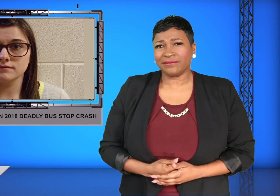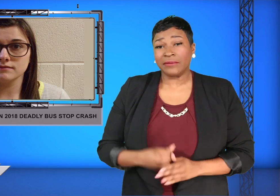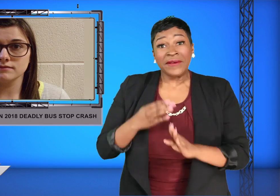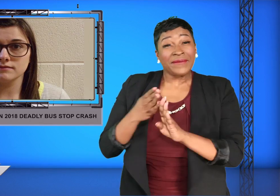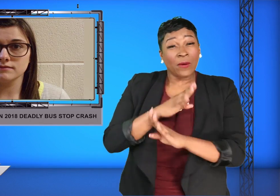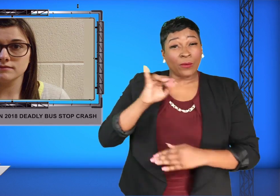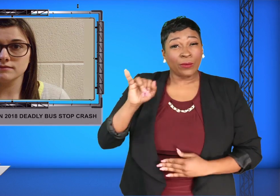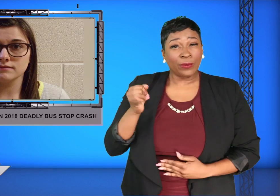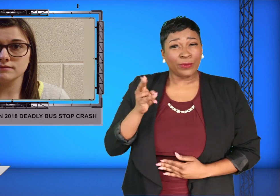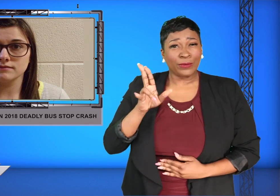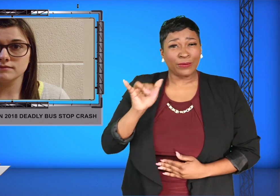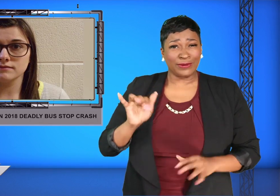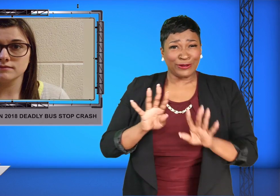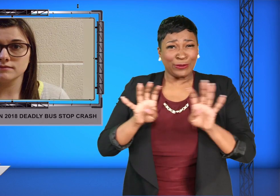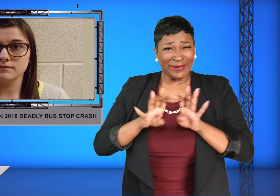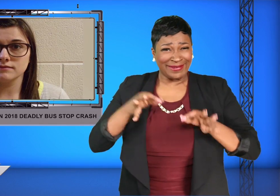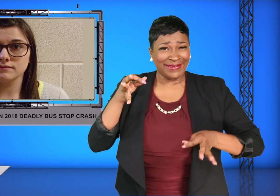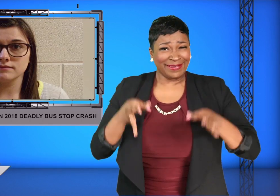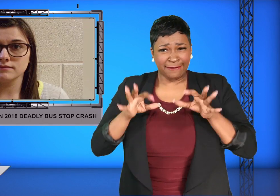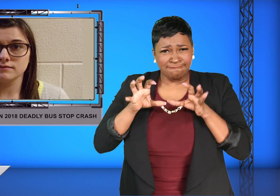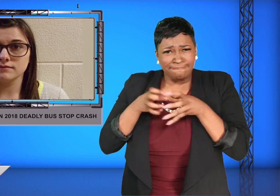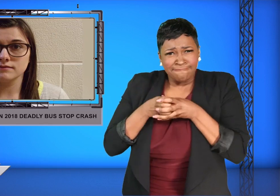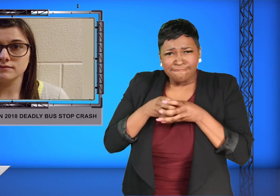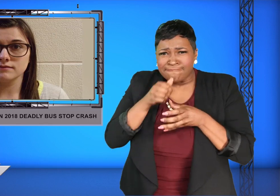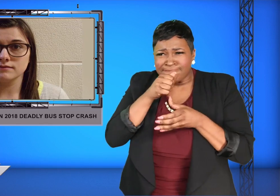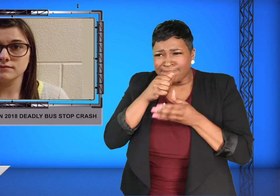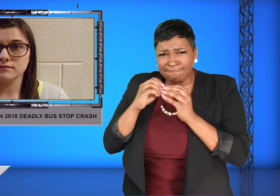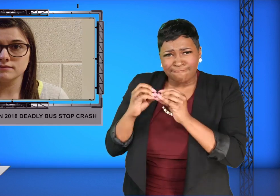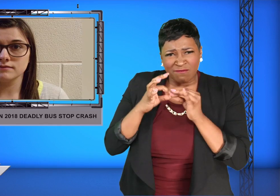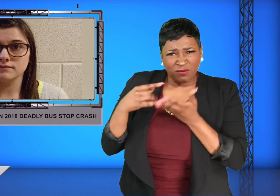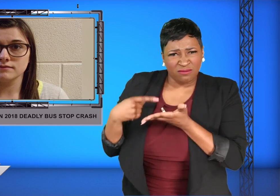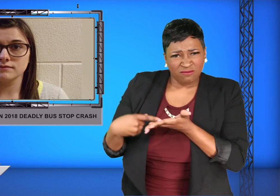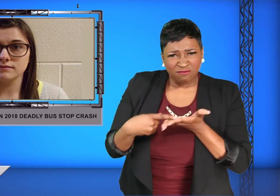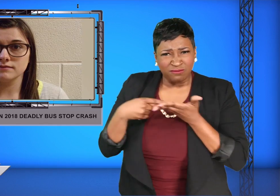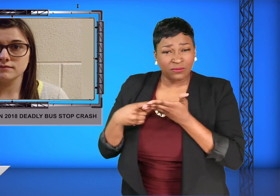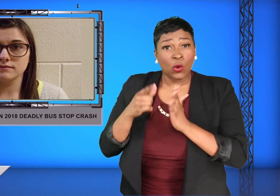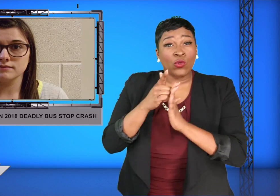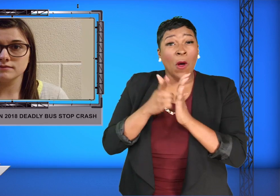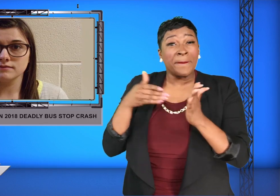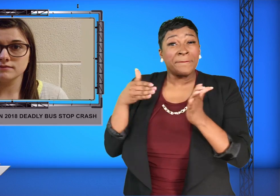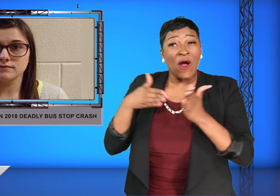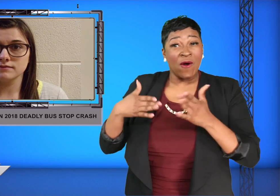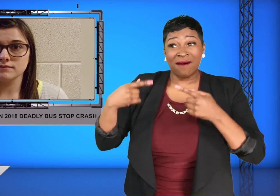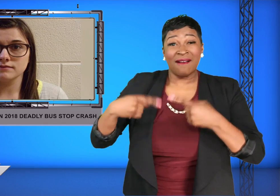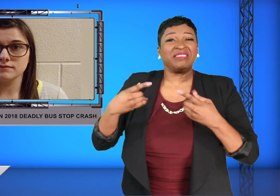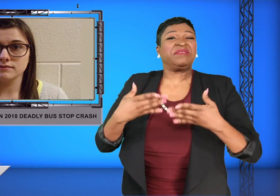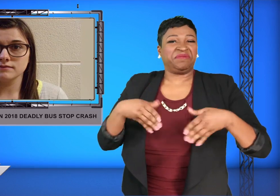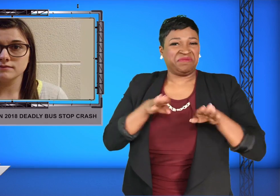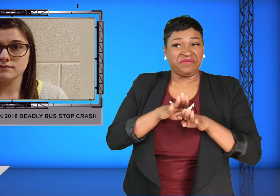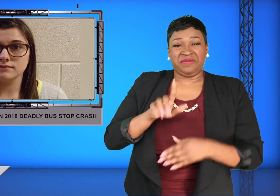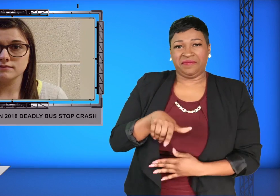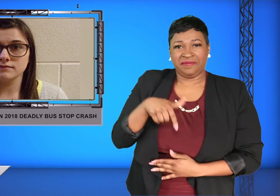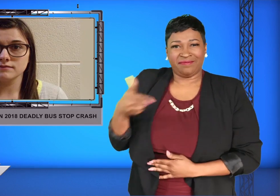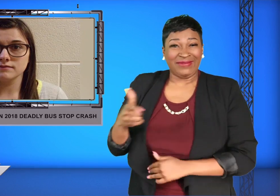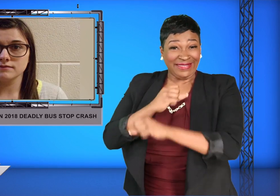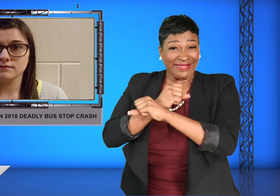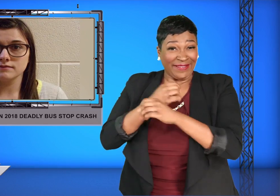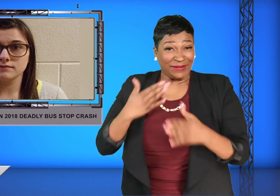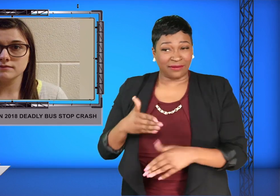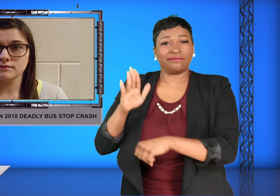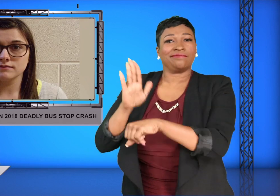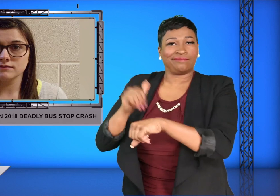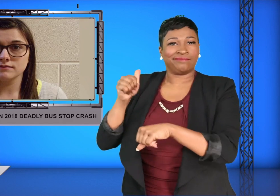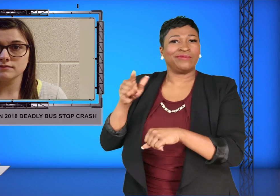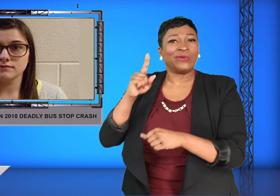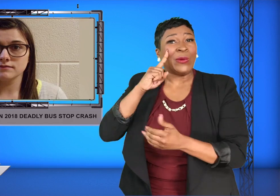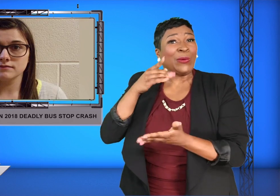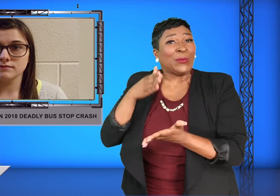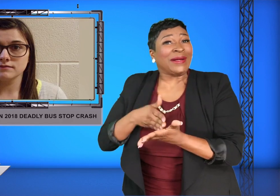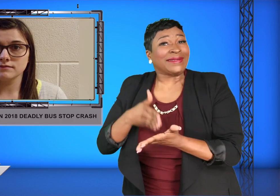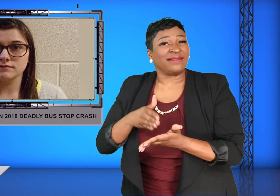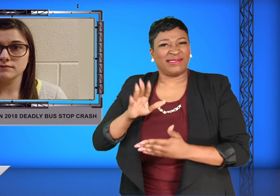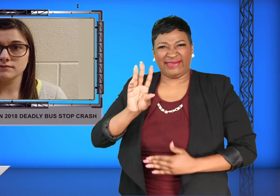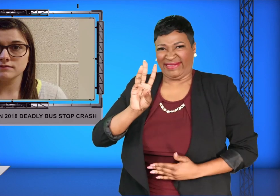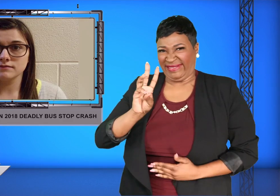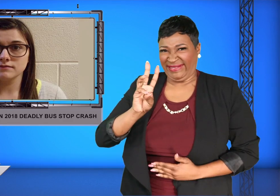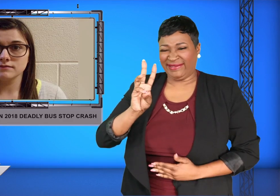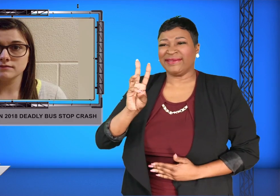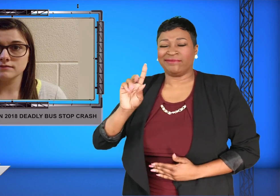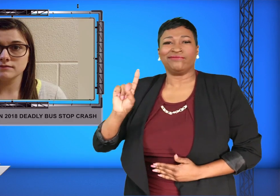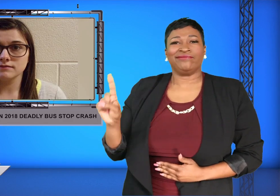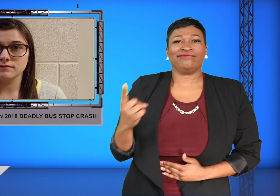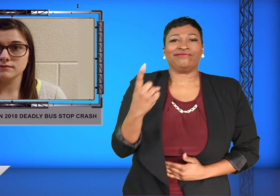Prior to jury deliberation Friday, the prosecution rested and the defense called six witnesses